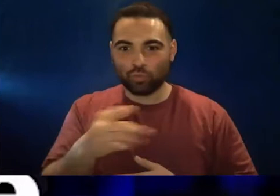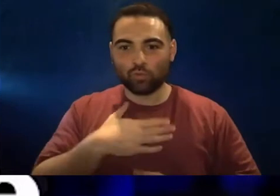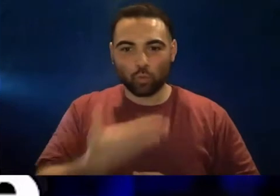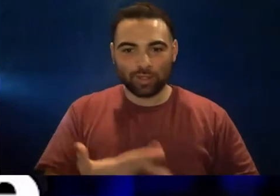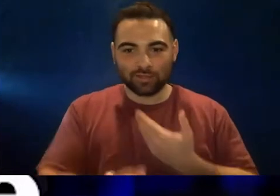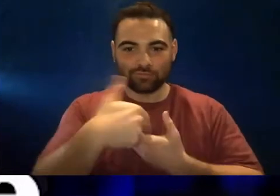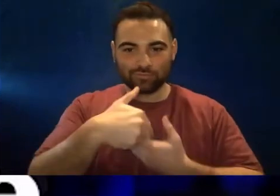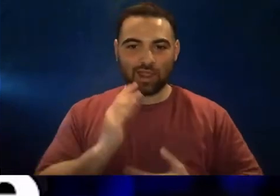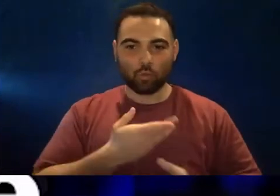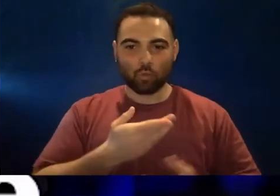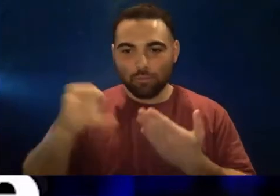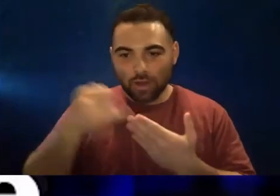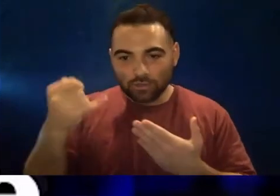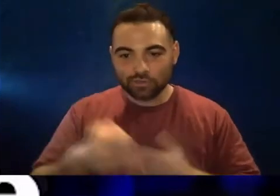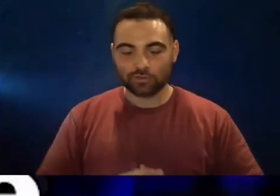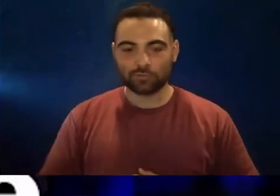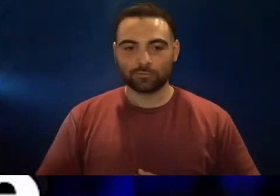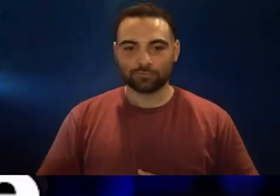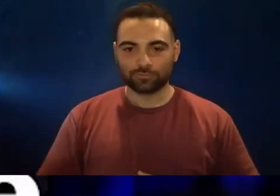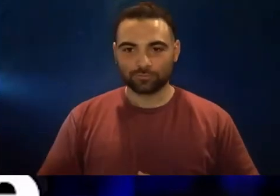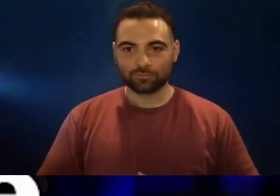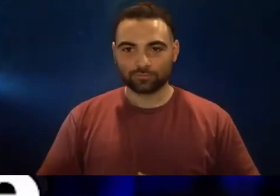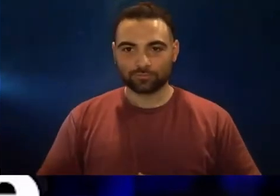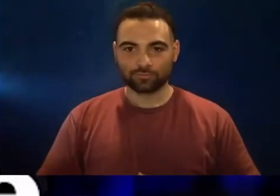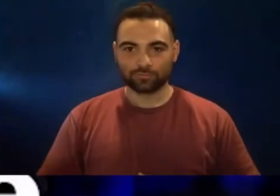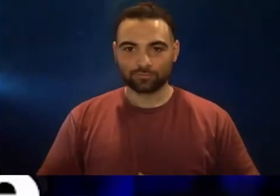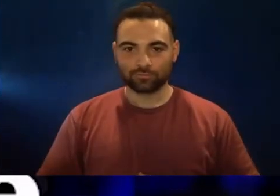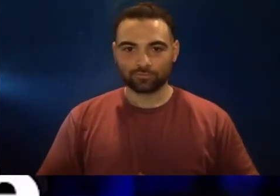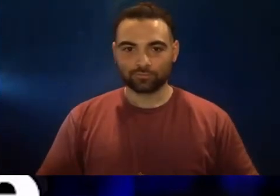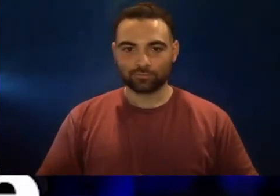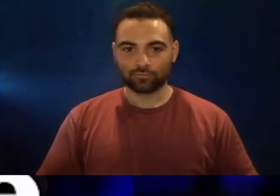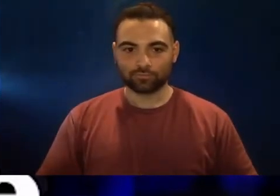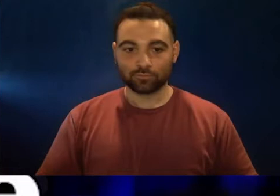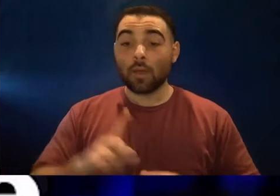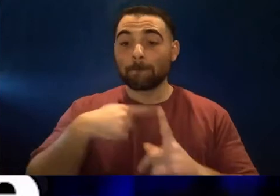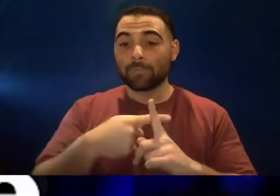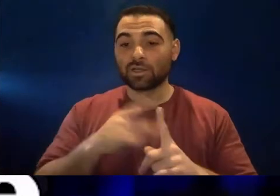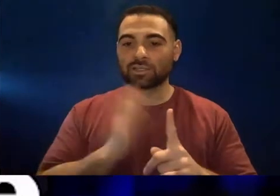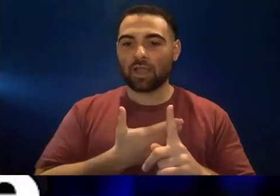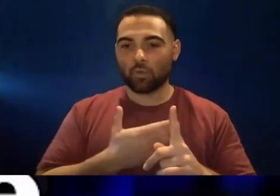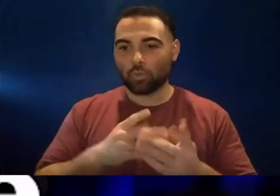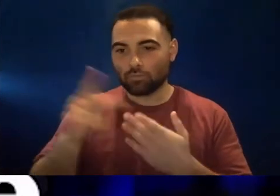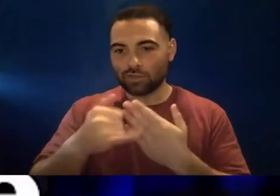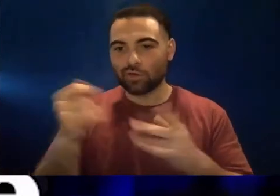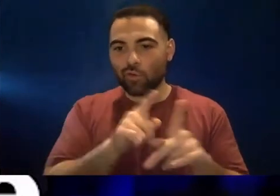and as participants in Jessica's research as well, which was a second feature of what we were doing simultaneously.